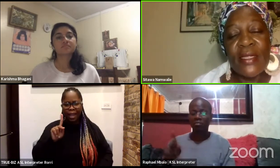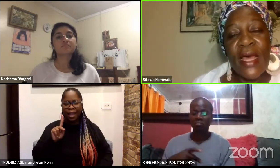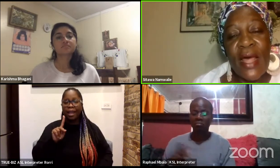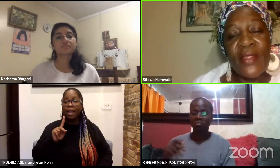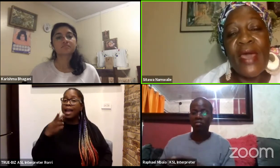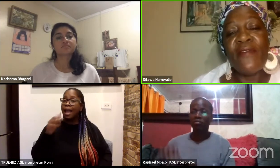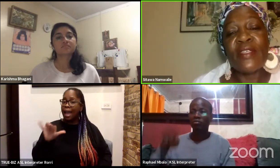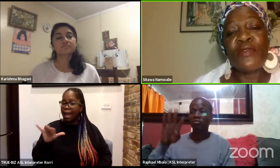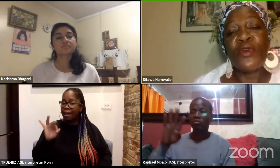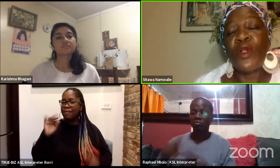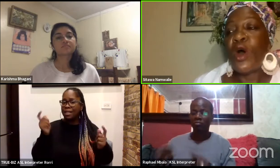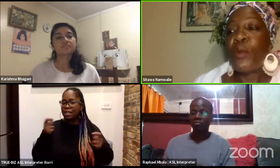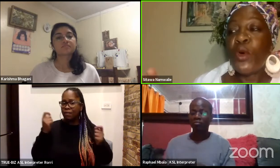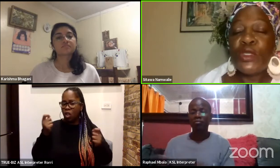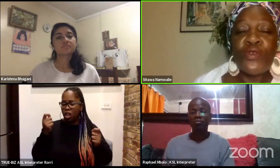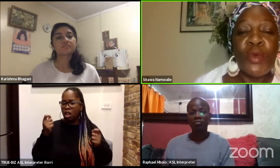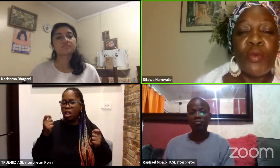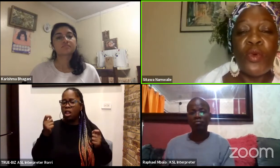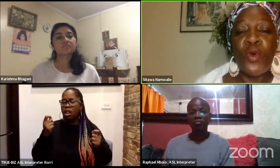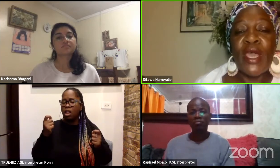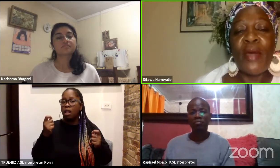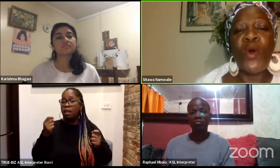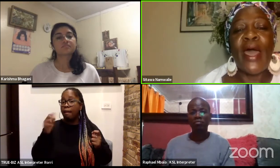and at the Hay Festival, most of the people who came